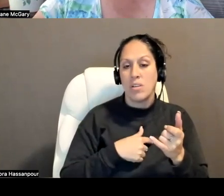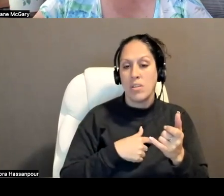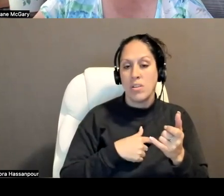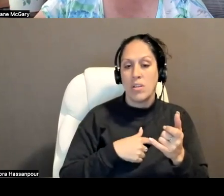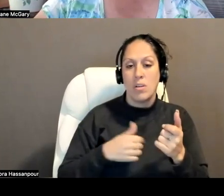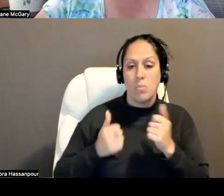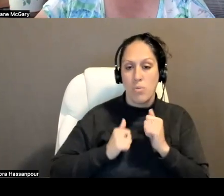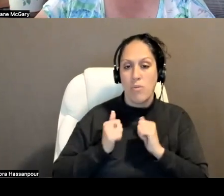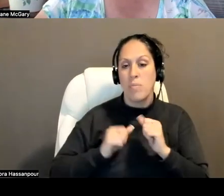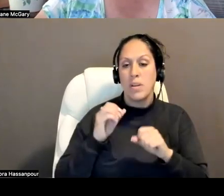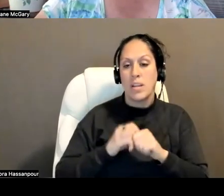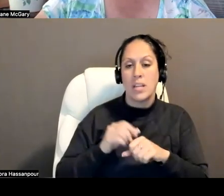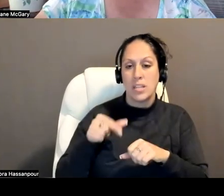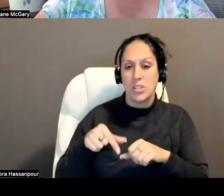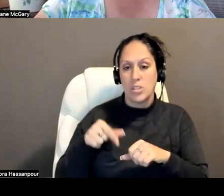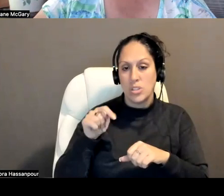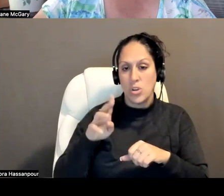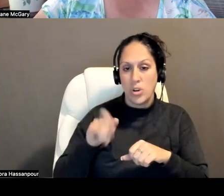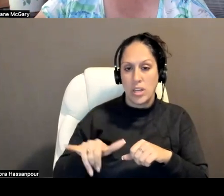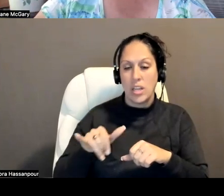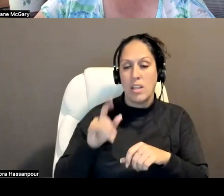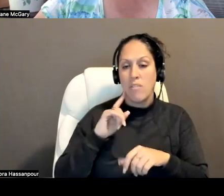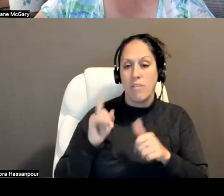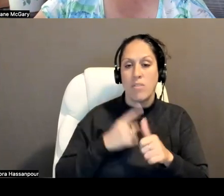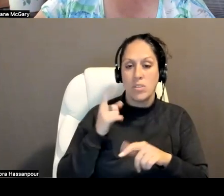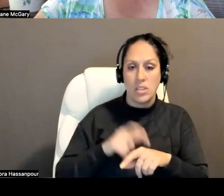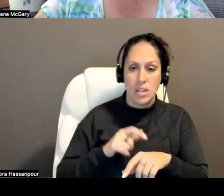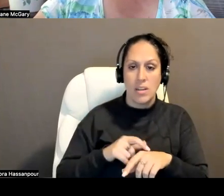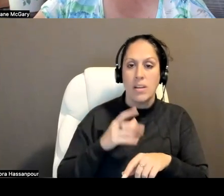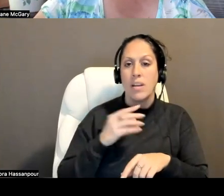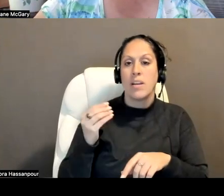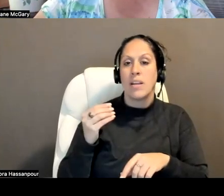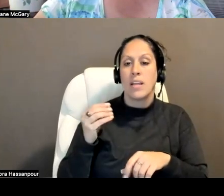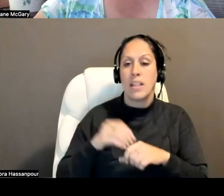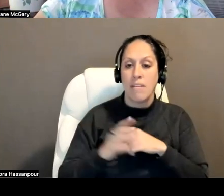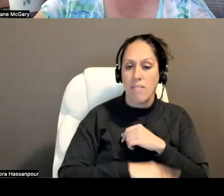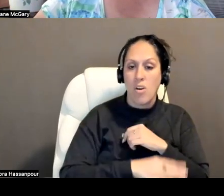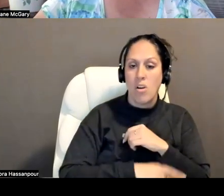performing in, in Turkey for the first time. And then uh in the fall, we are, we're about